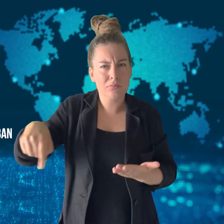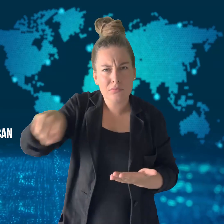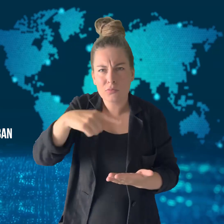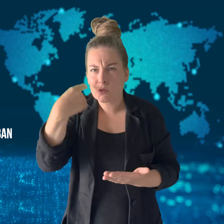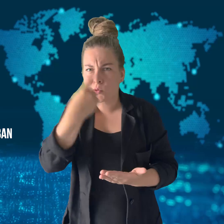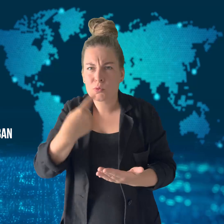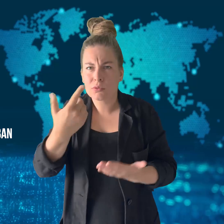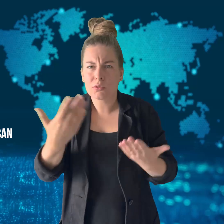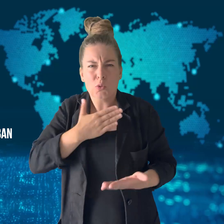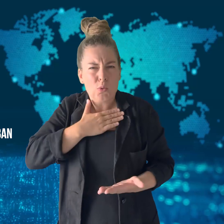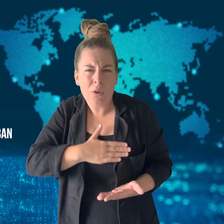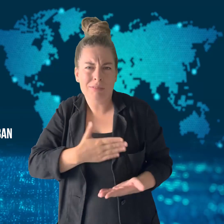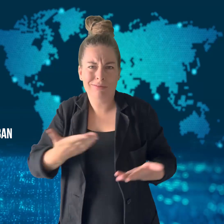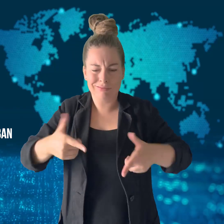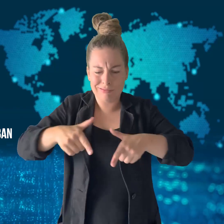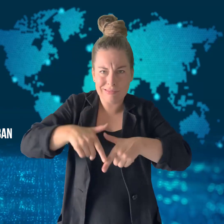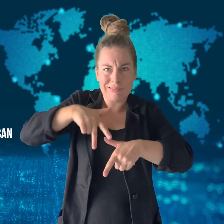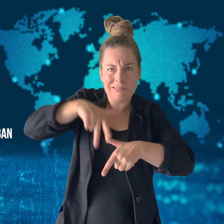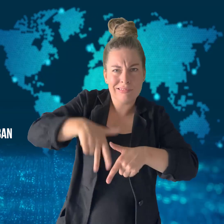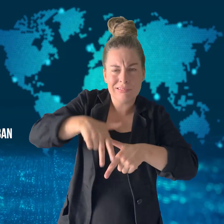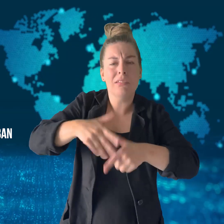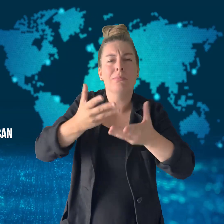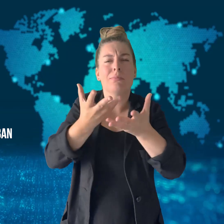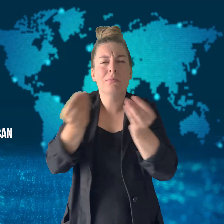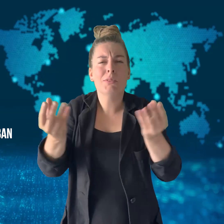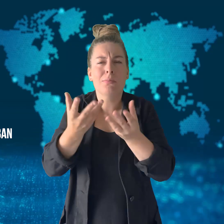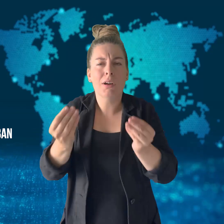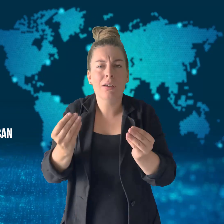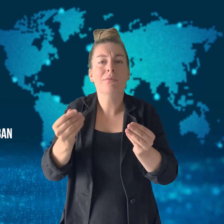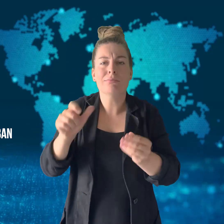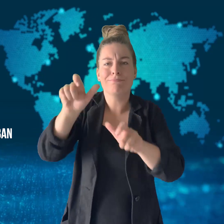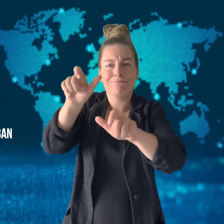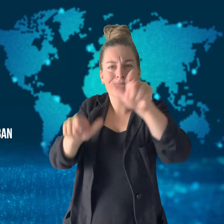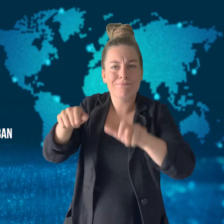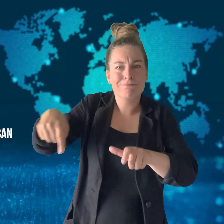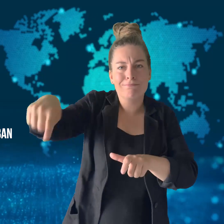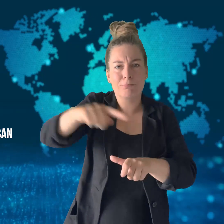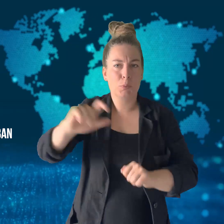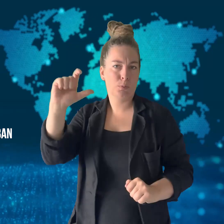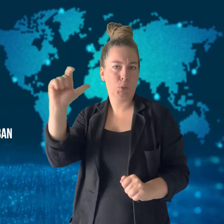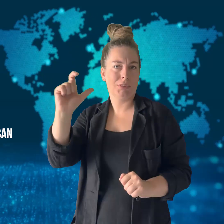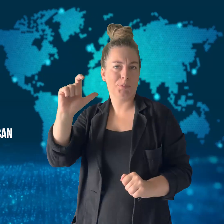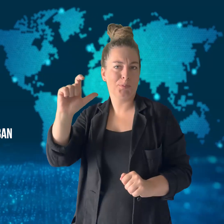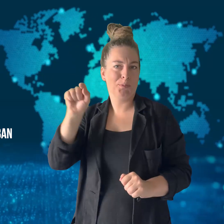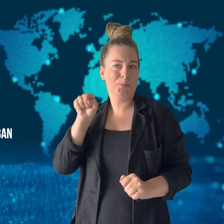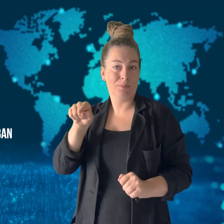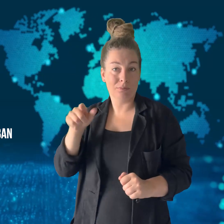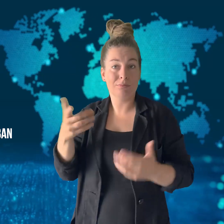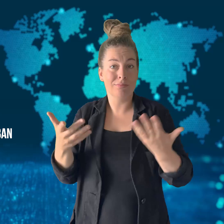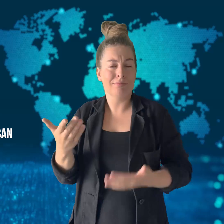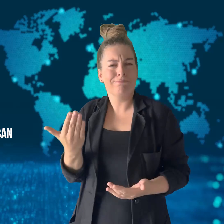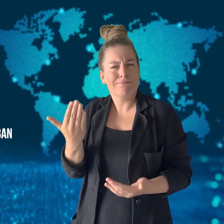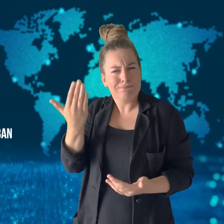since a former President prohibited it in 2015.